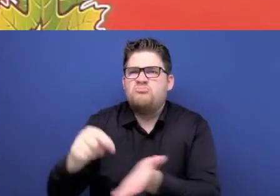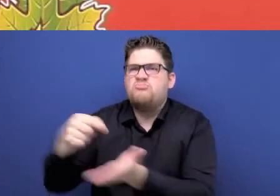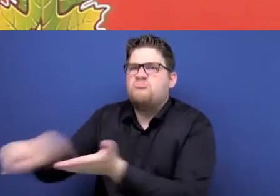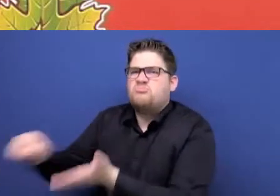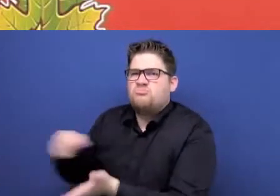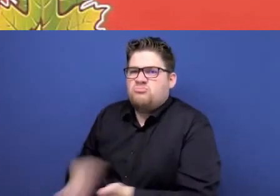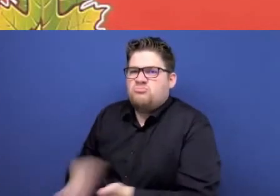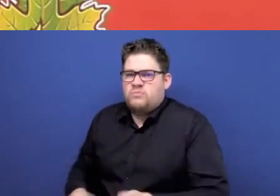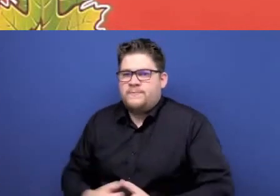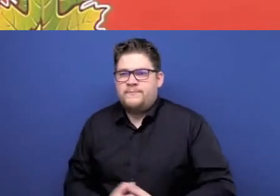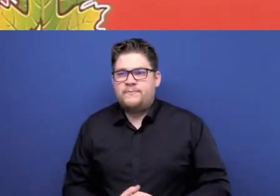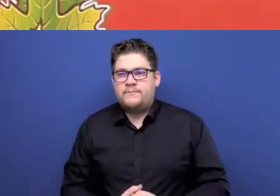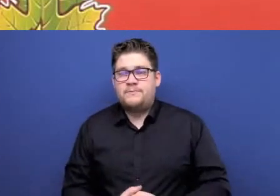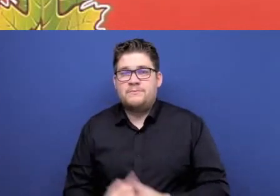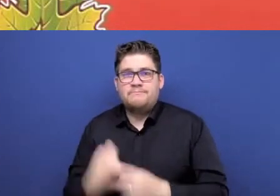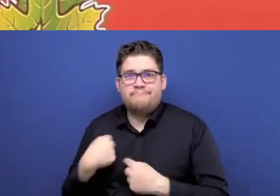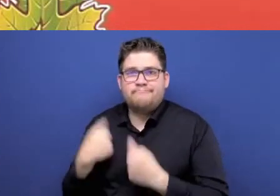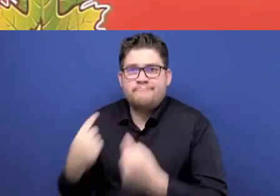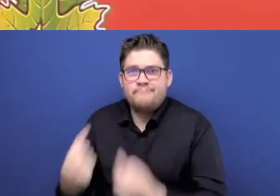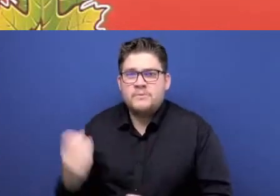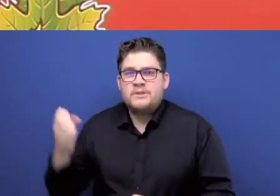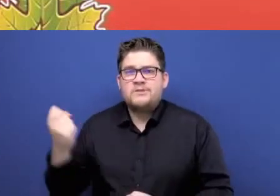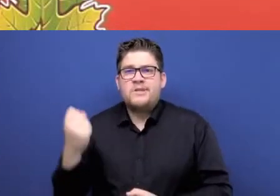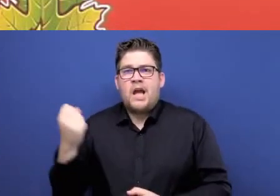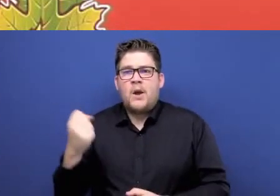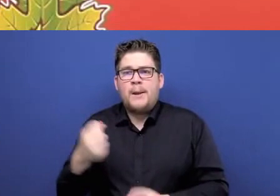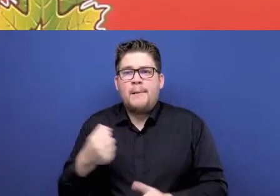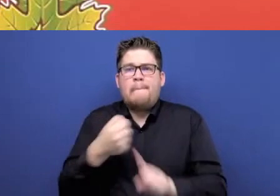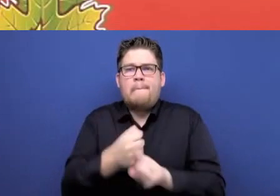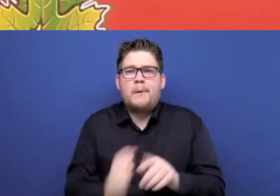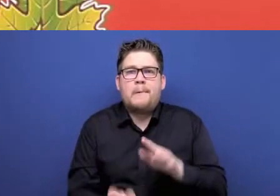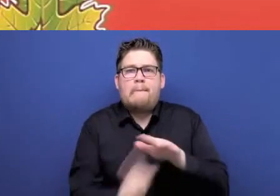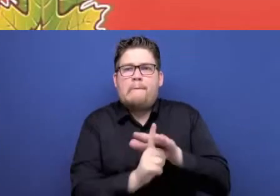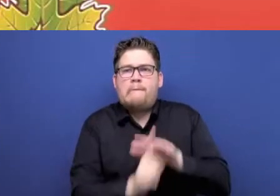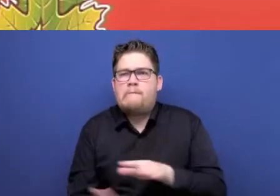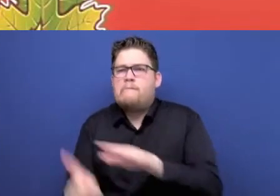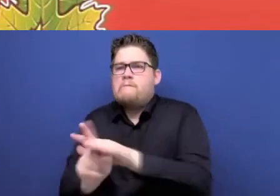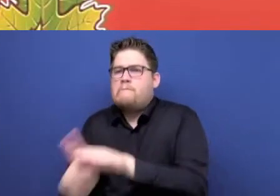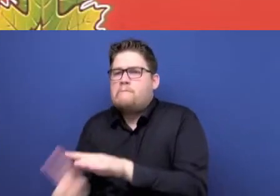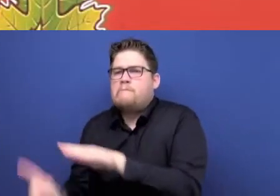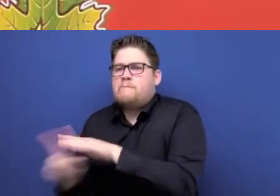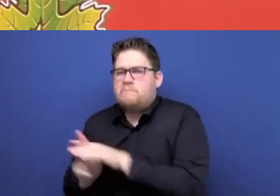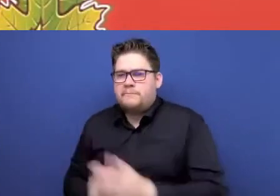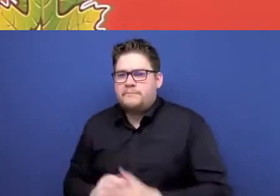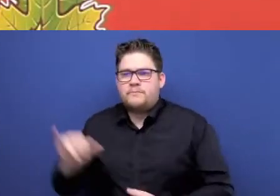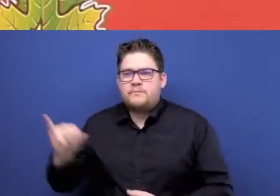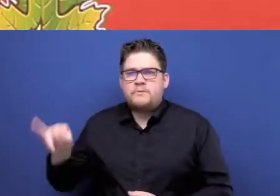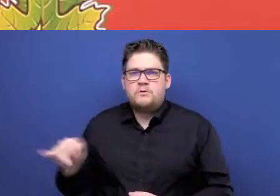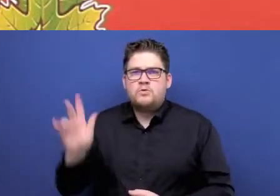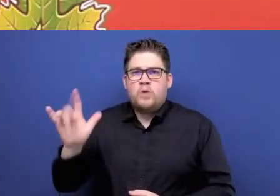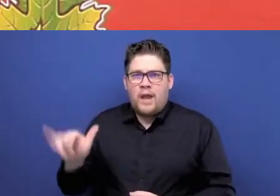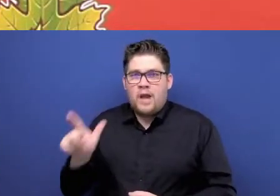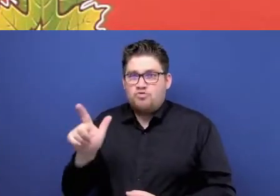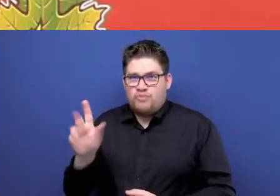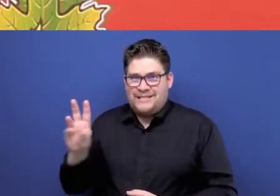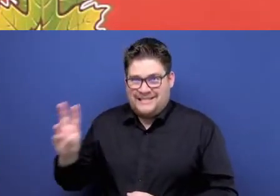small blazes that, uh, one on July 26th on lagoon Road. And